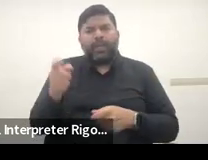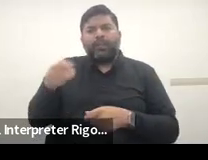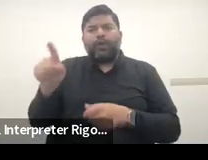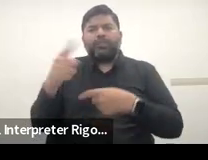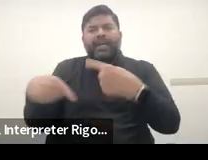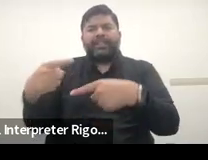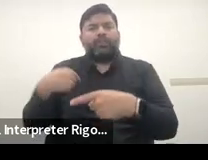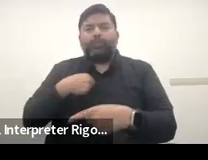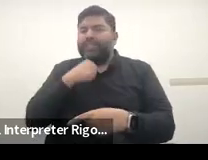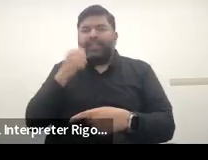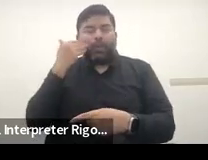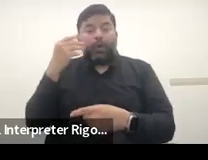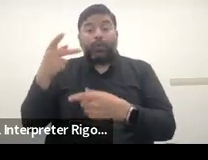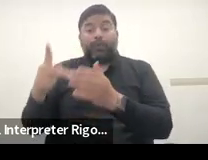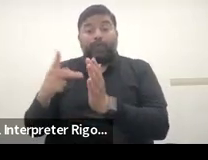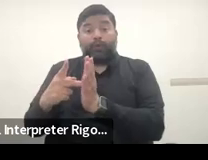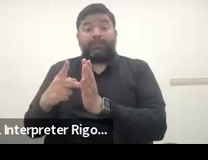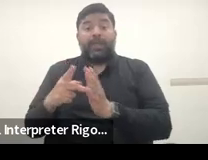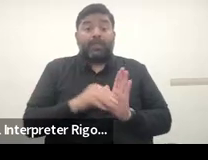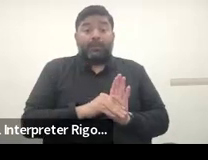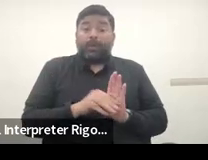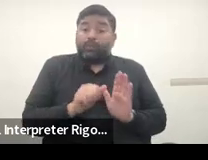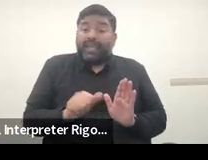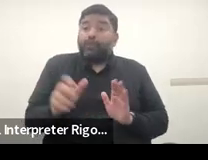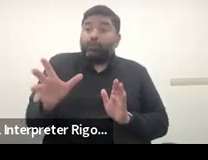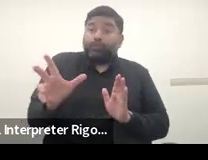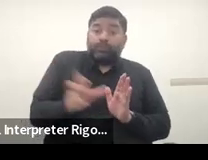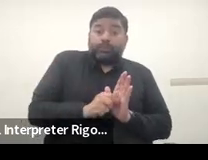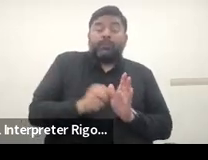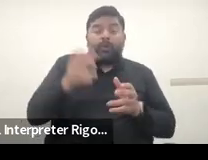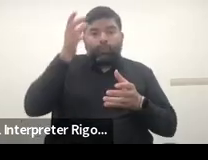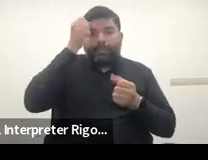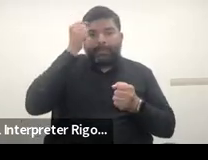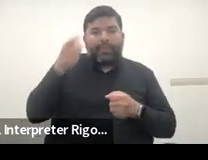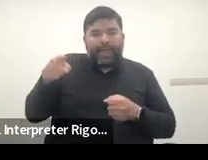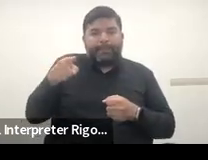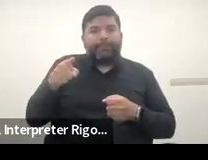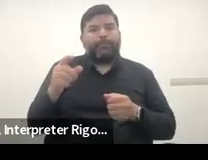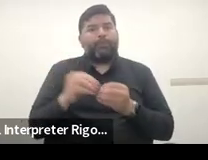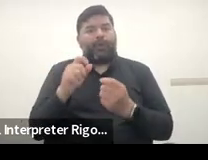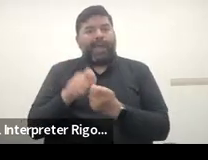the model was able to remember those more accurately as well. So the process of learning